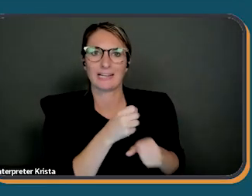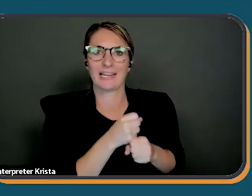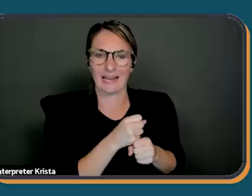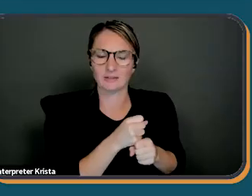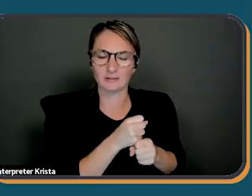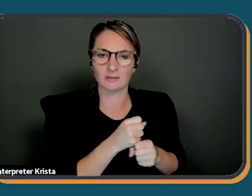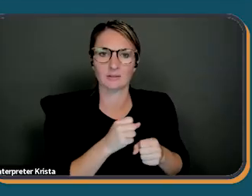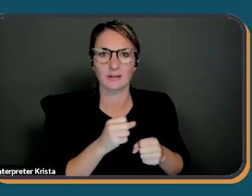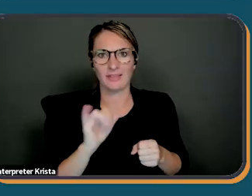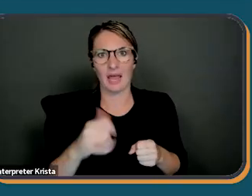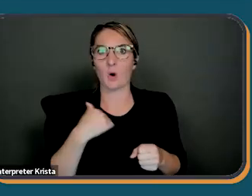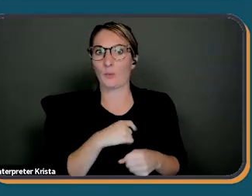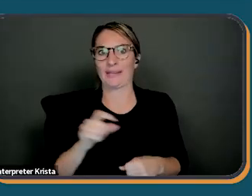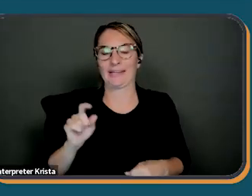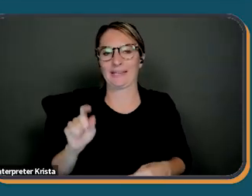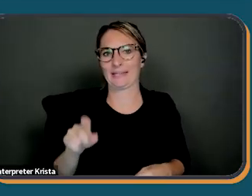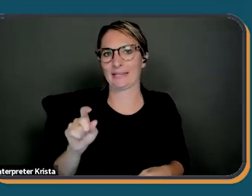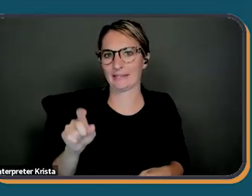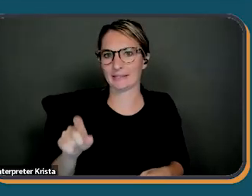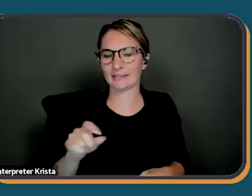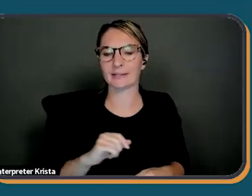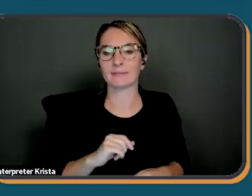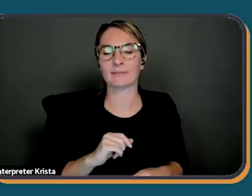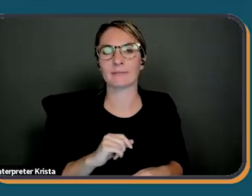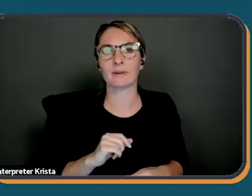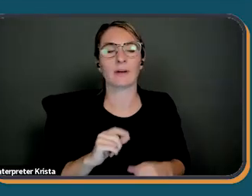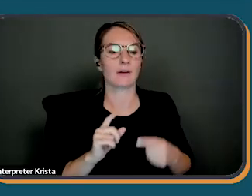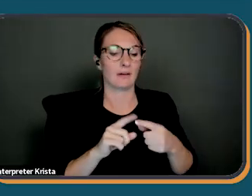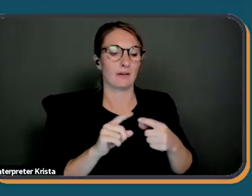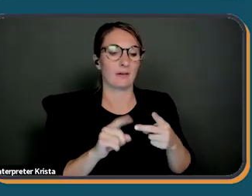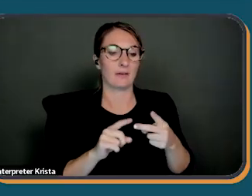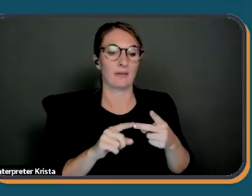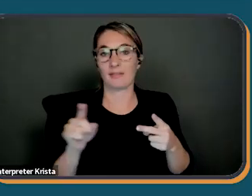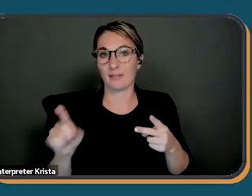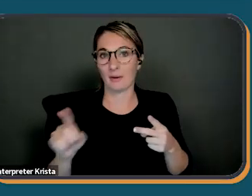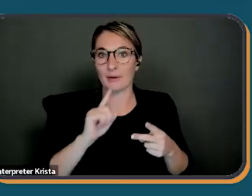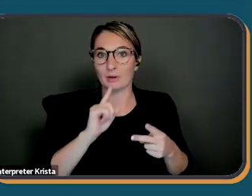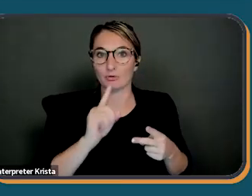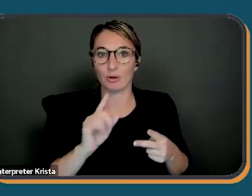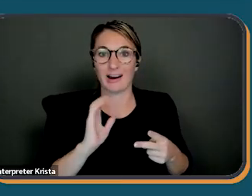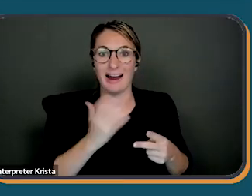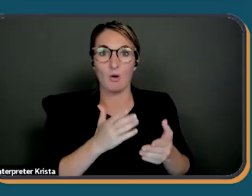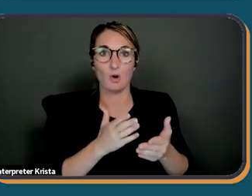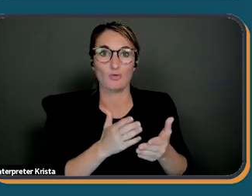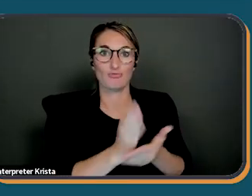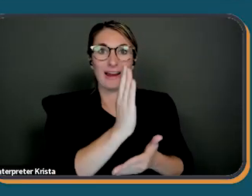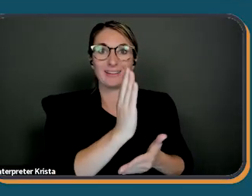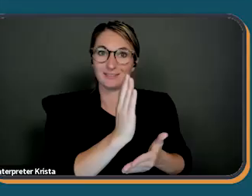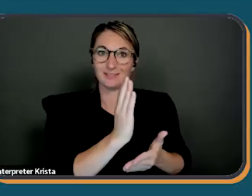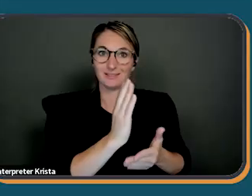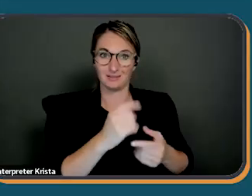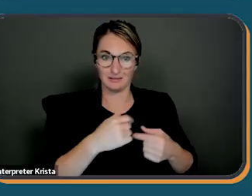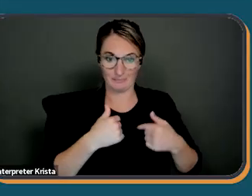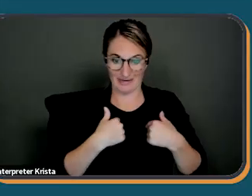that we need they will ensure that our rights as a patient